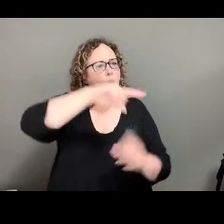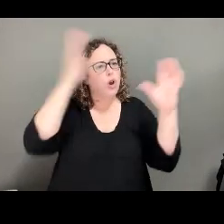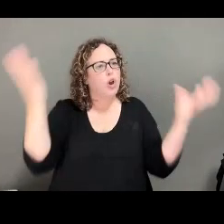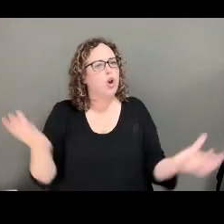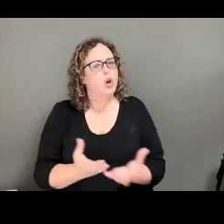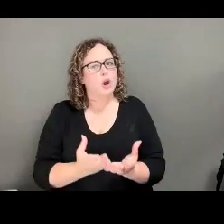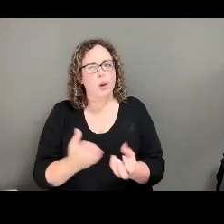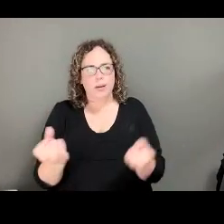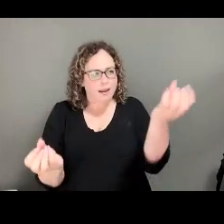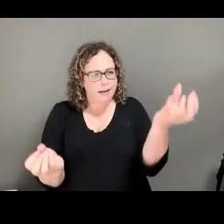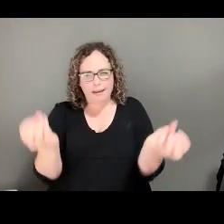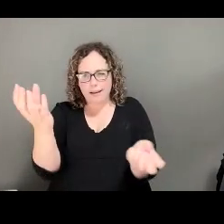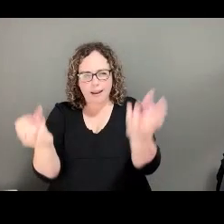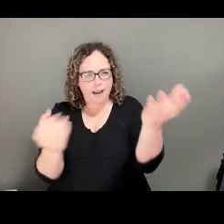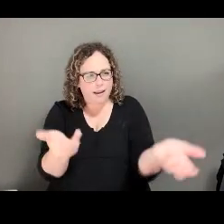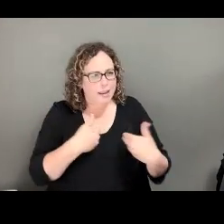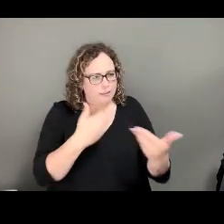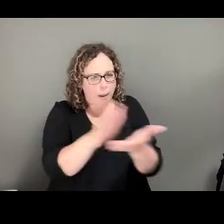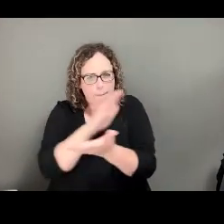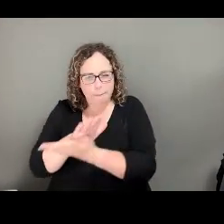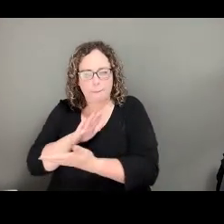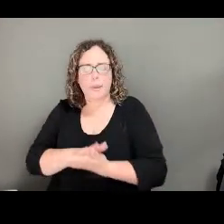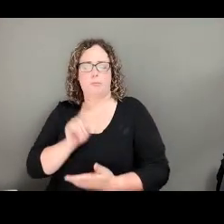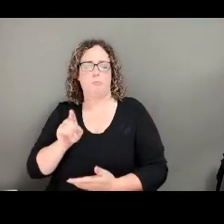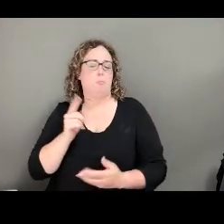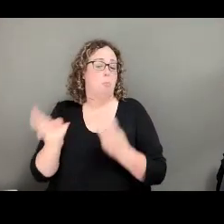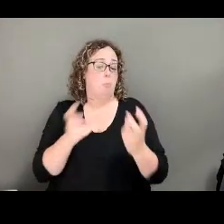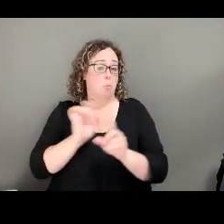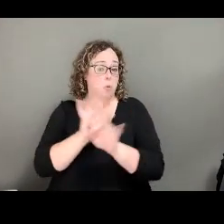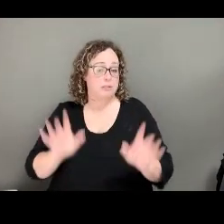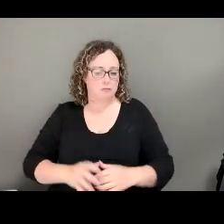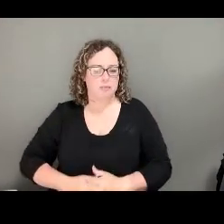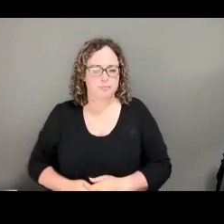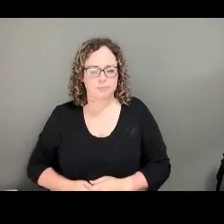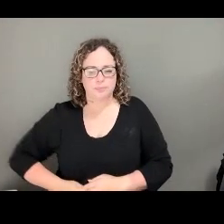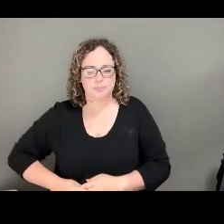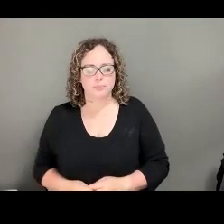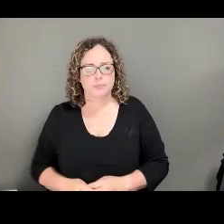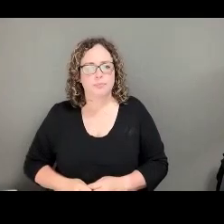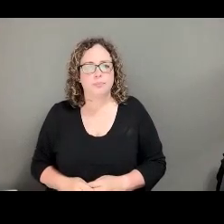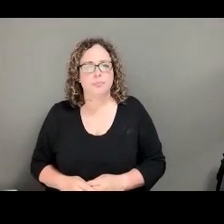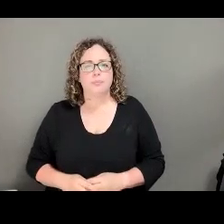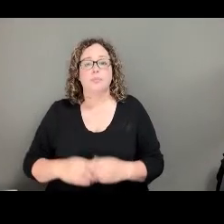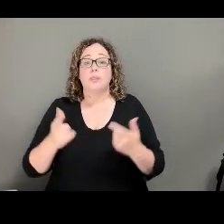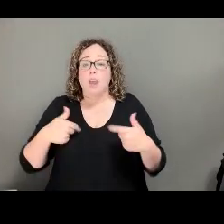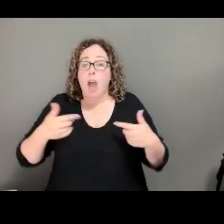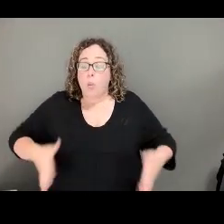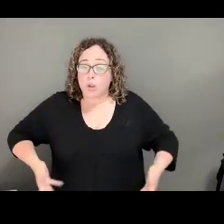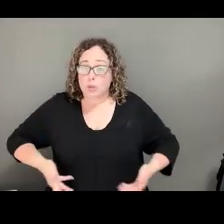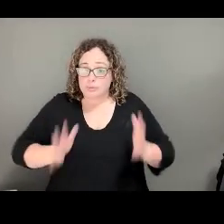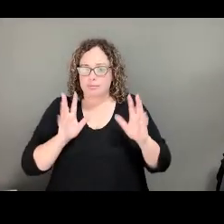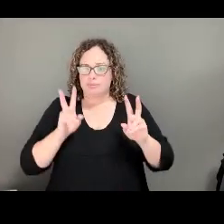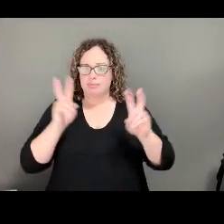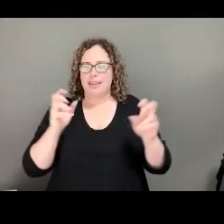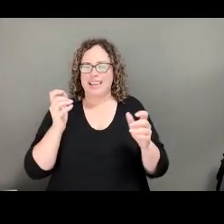Next slide. Okay. So I would like to encourage you to go on a diet. And that is a sensory diet.